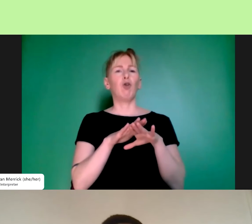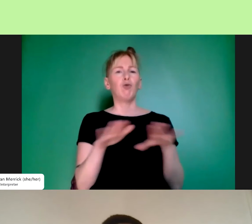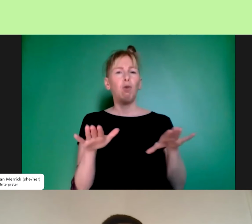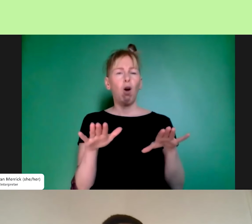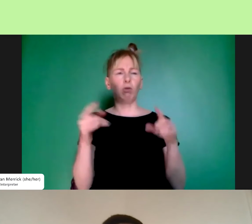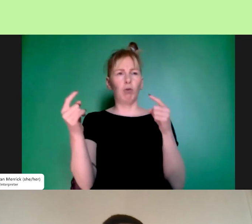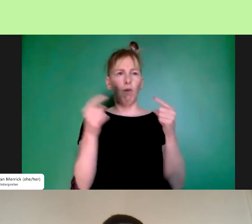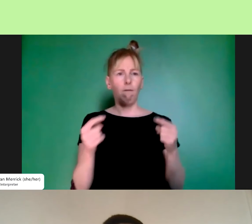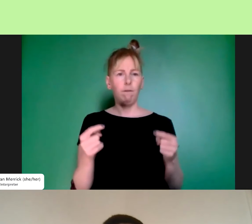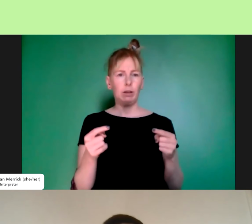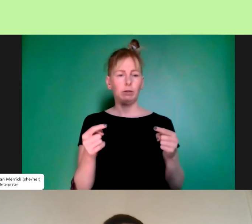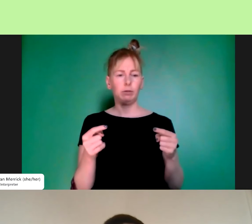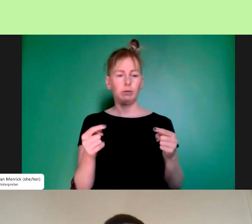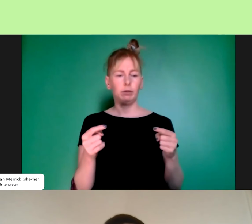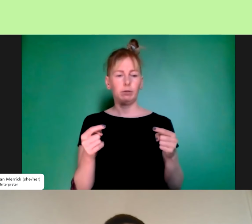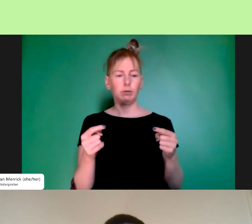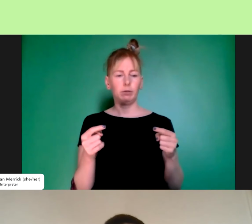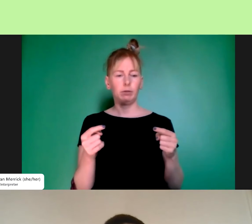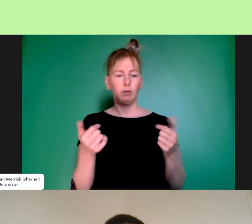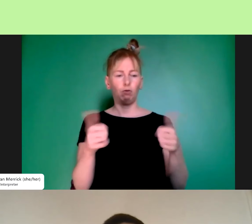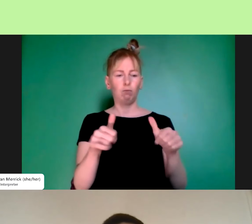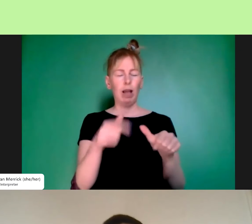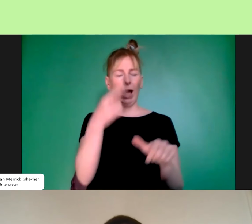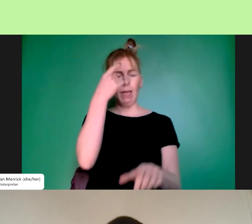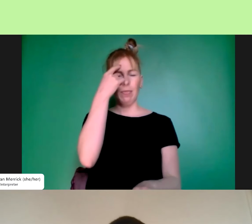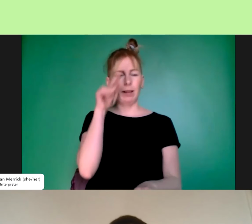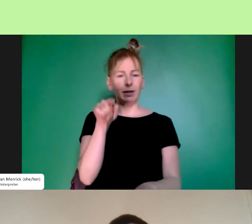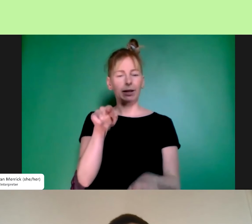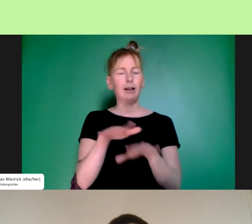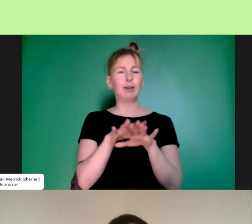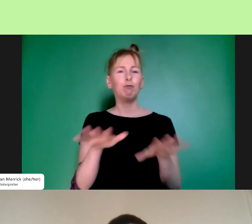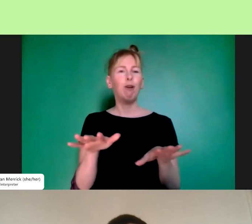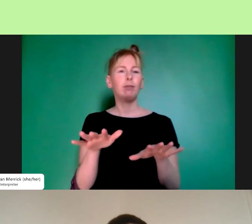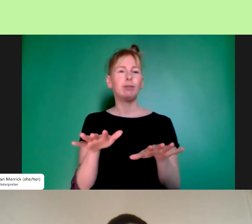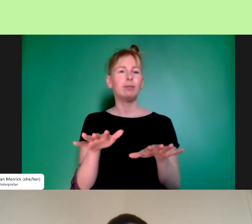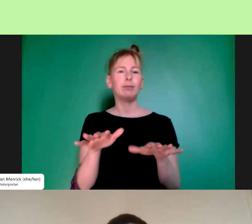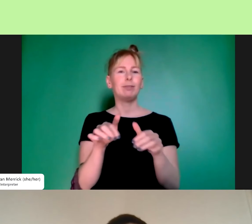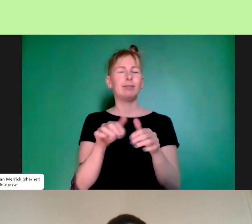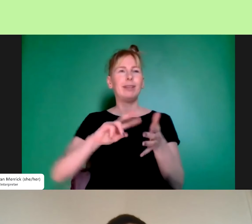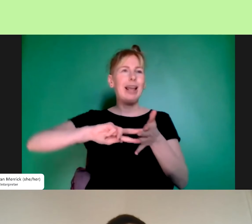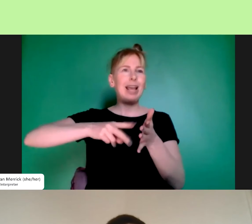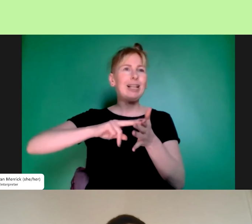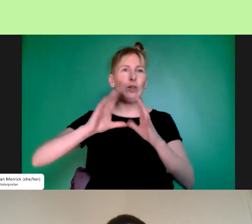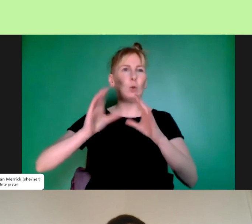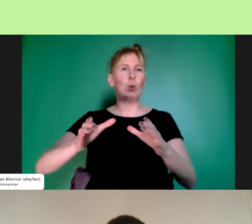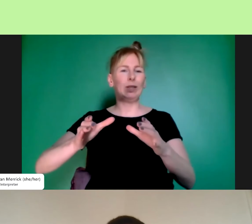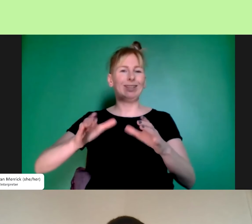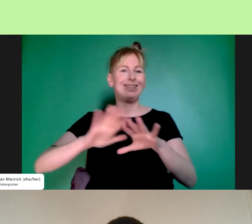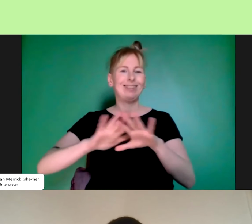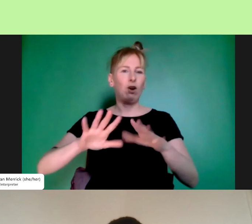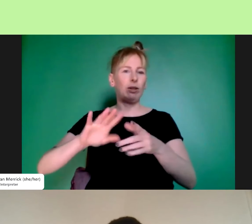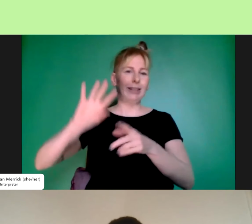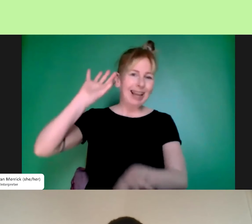First of all, I mean, because our concept, and I'm positing this as a thing that we either all